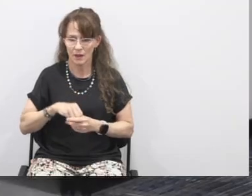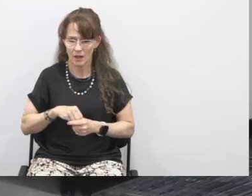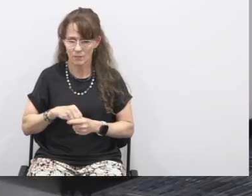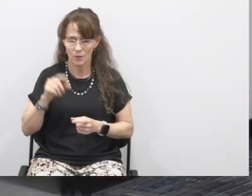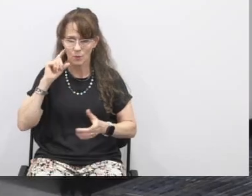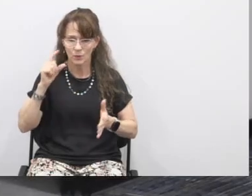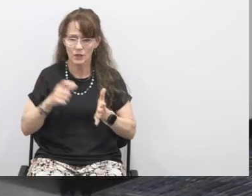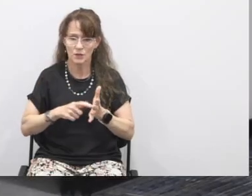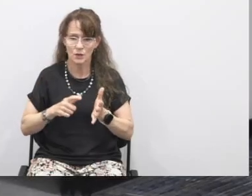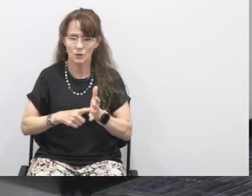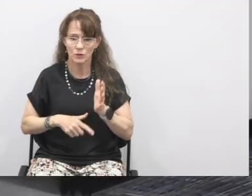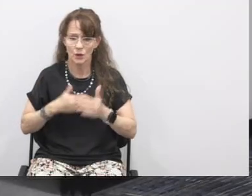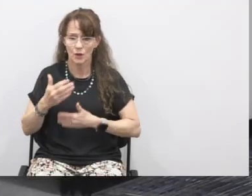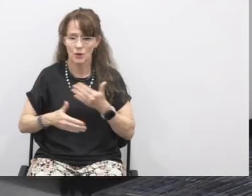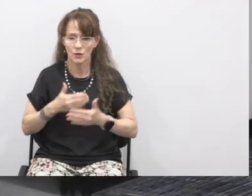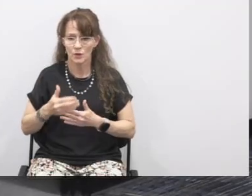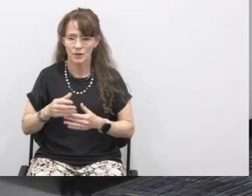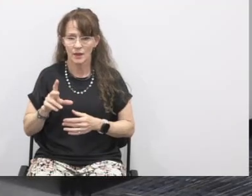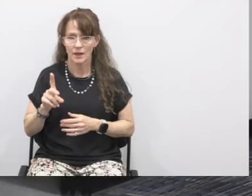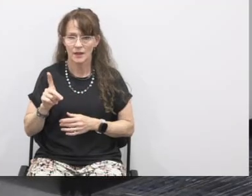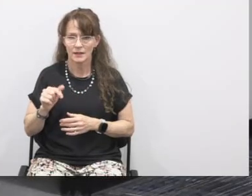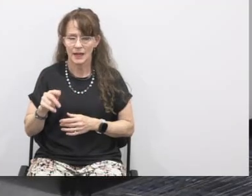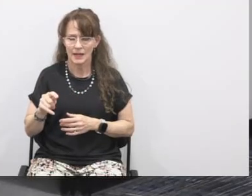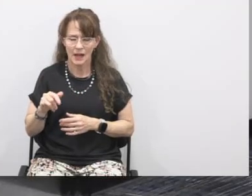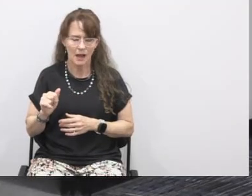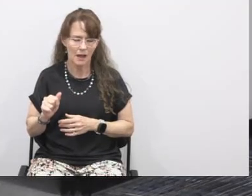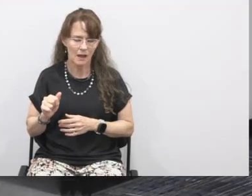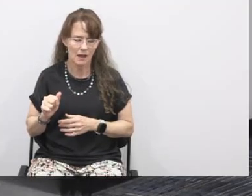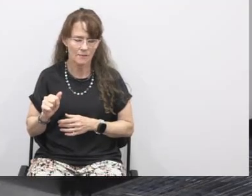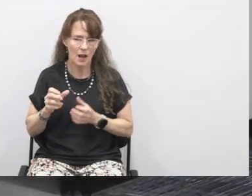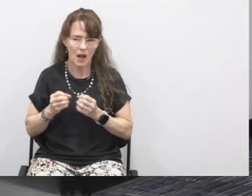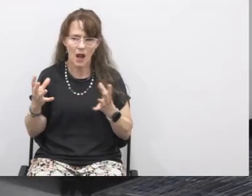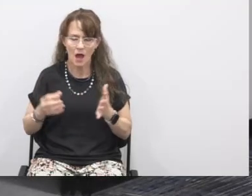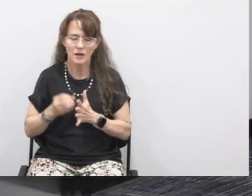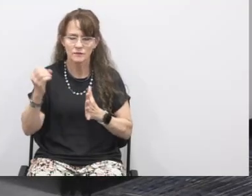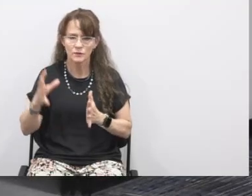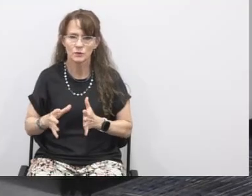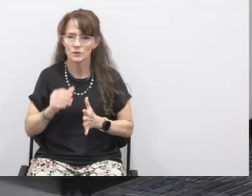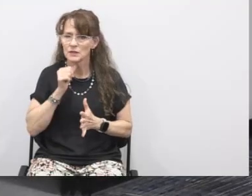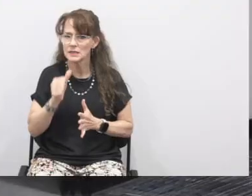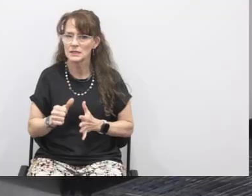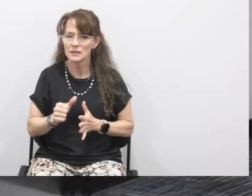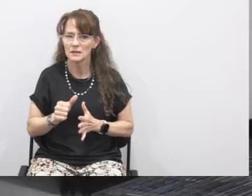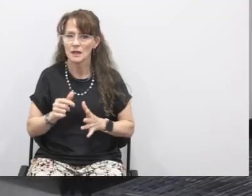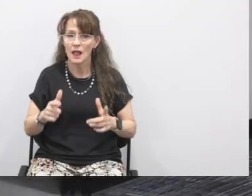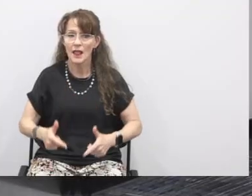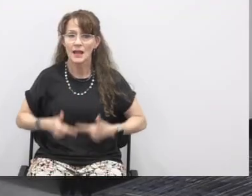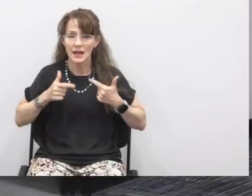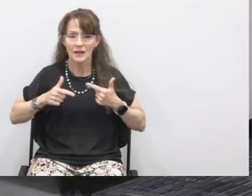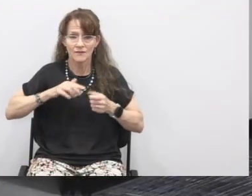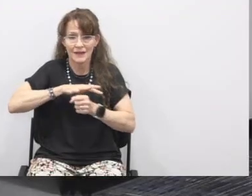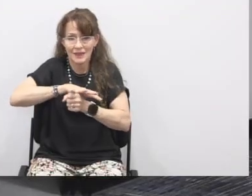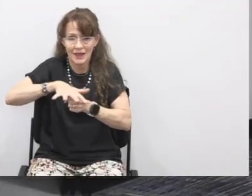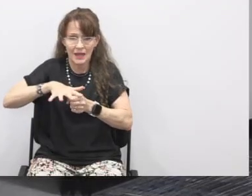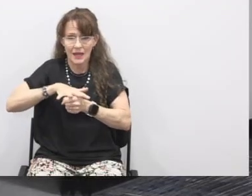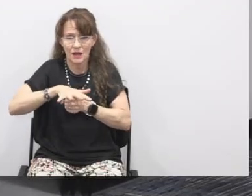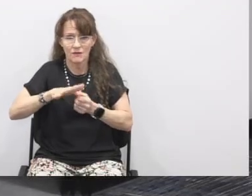as we were going through the pulse survey data is that it seemed to be a lot of students who didn't necessarily live in the geographical area of our school.